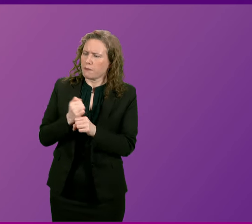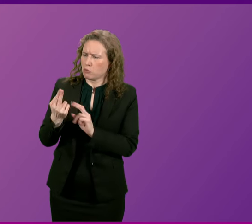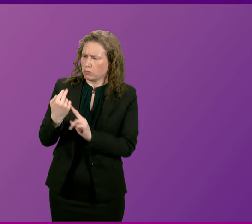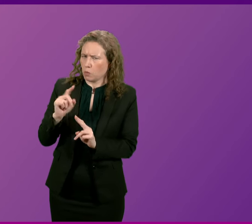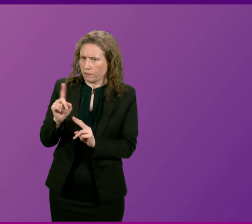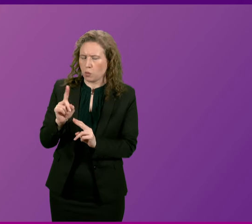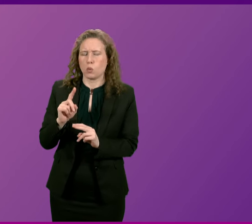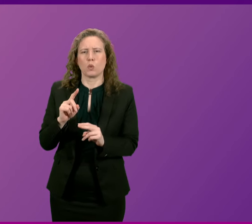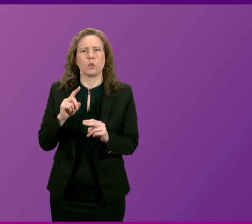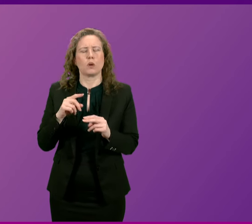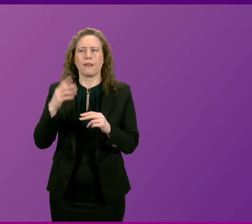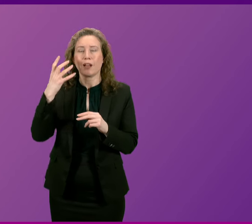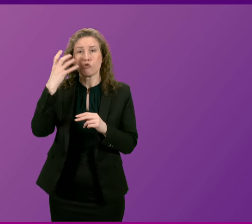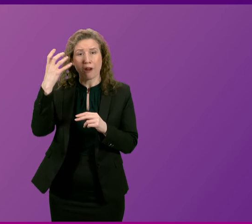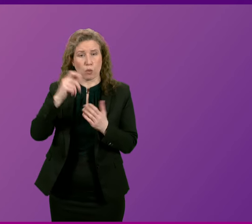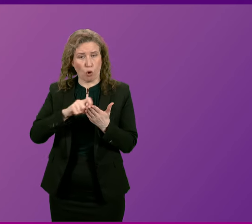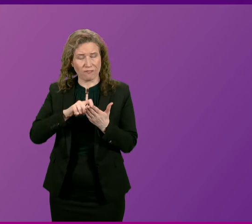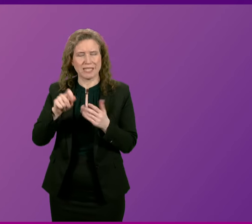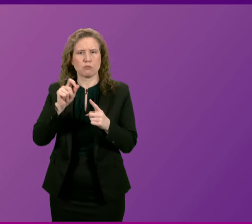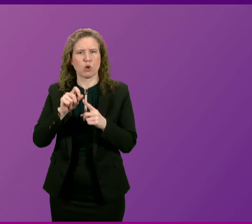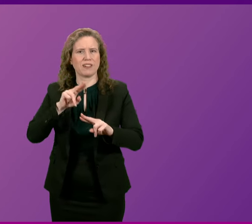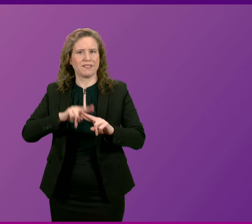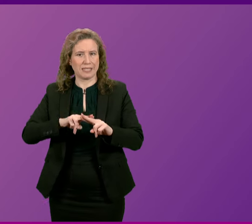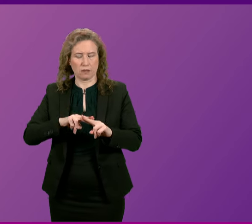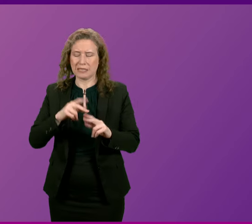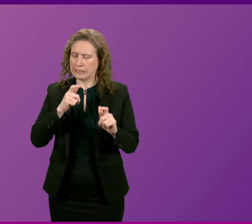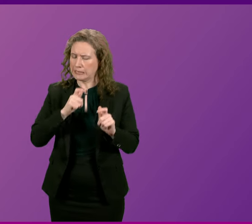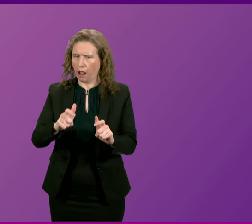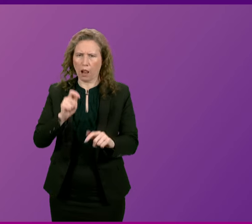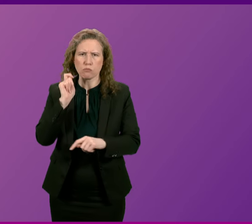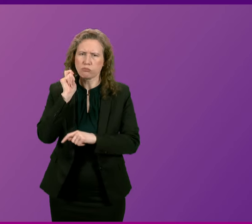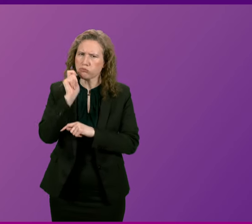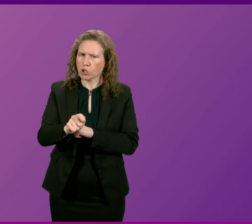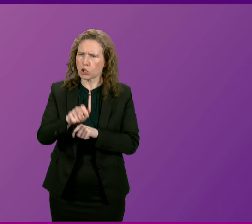Crown Office and Procurator Fiscal Service continued to prosecute postmasters when